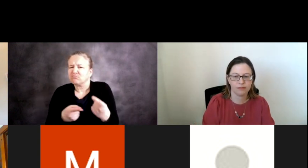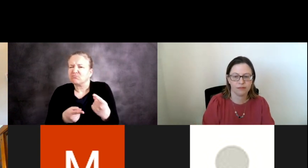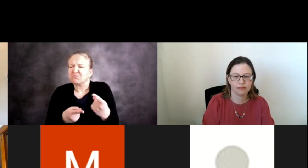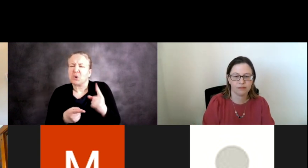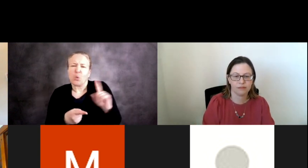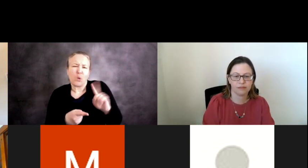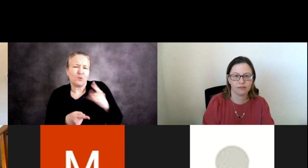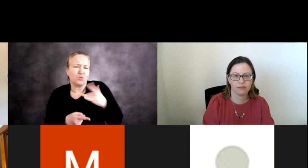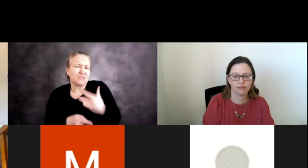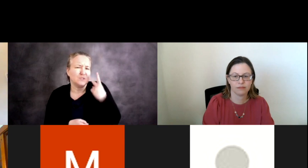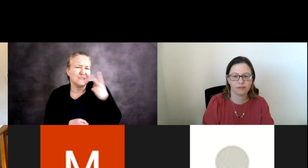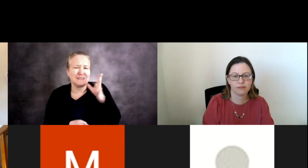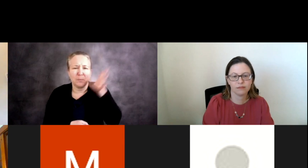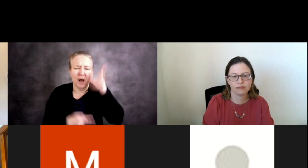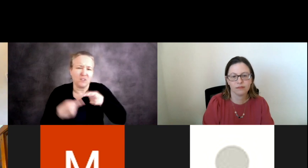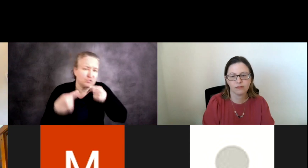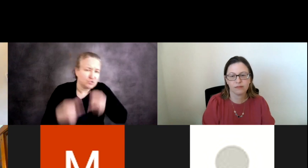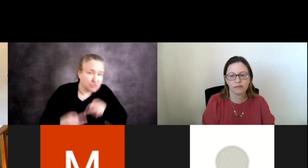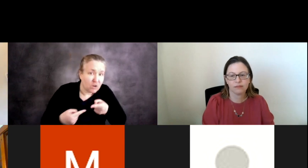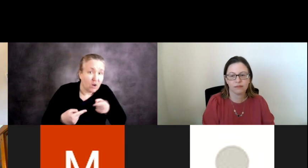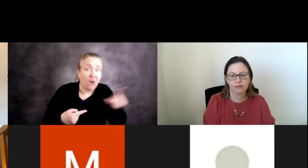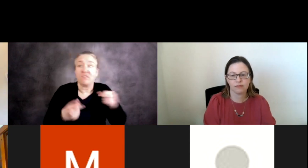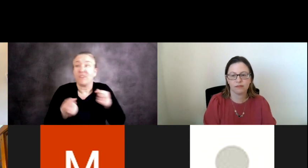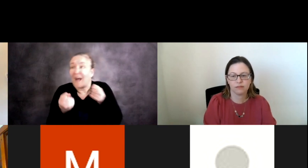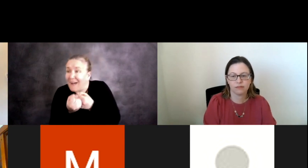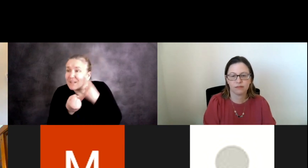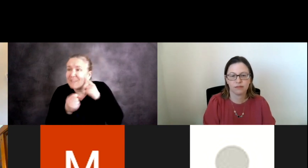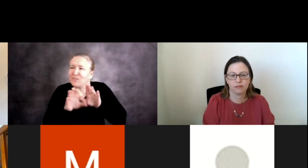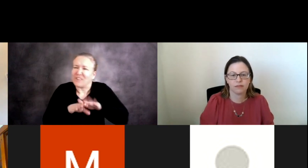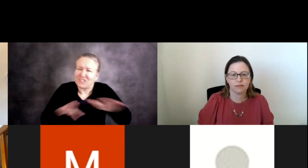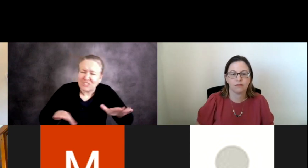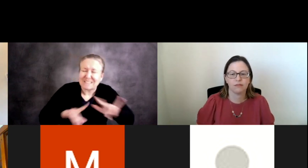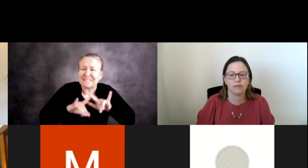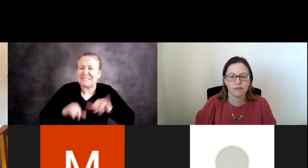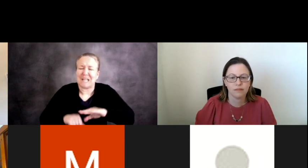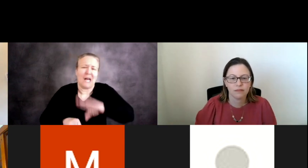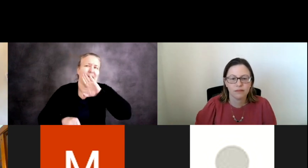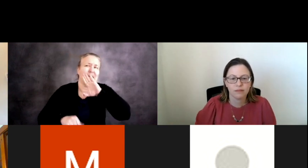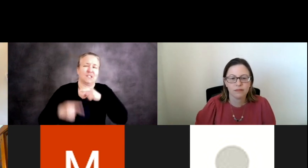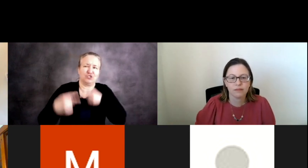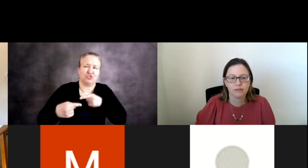while trying to advocate, the advocates, for their child, in your experiences?